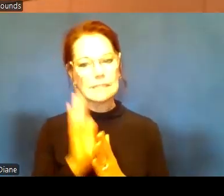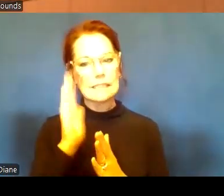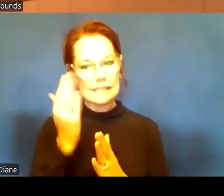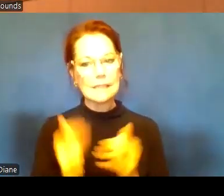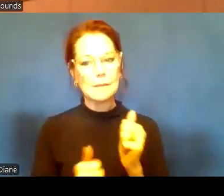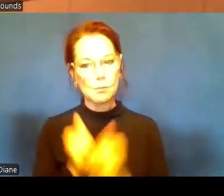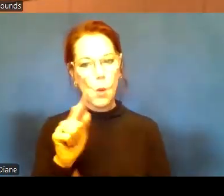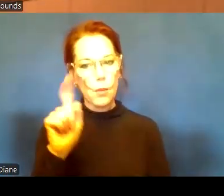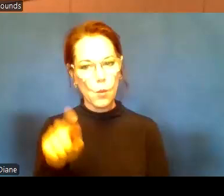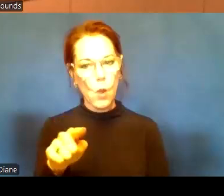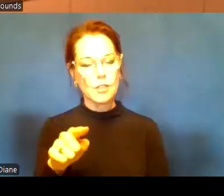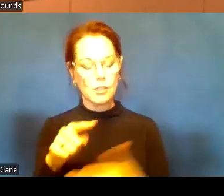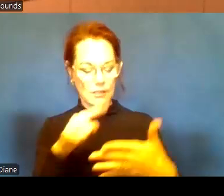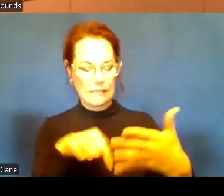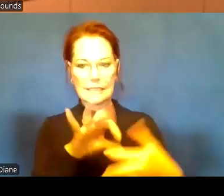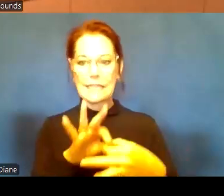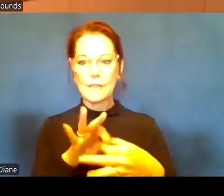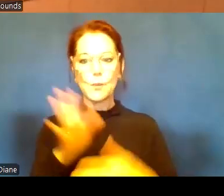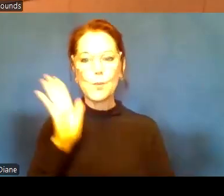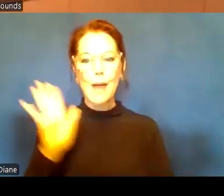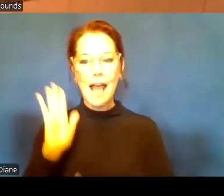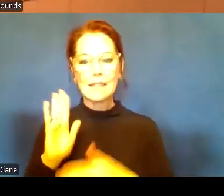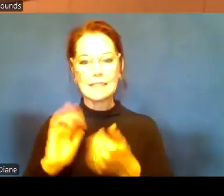have been dealing with the past and how we got here so we'll just kind of look